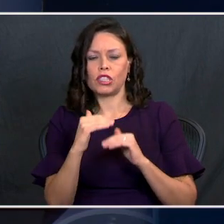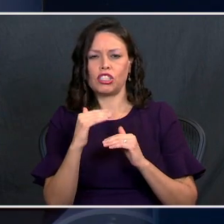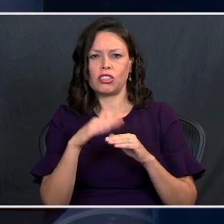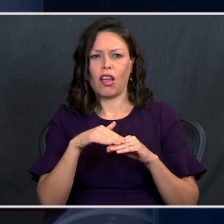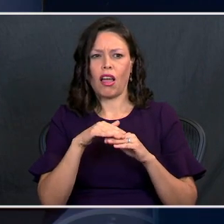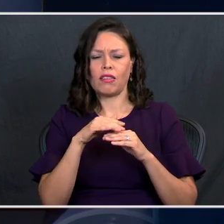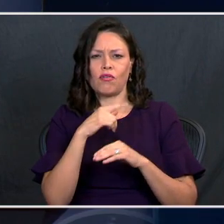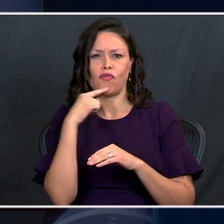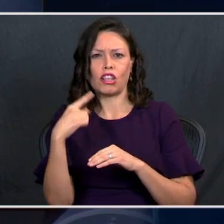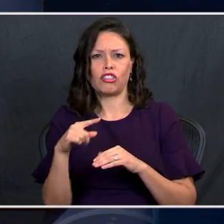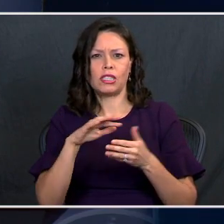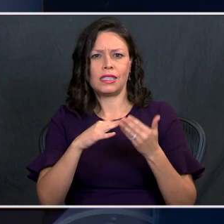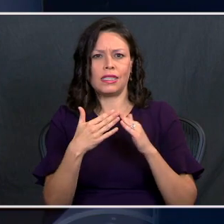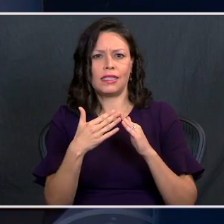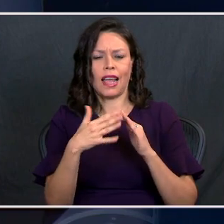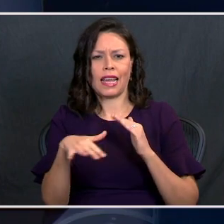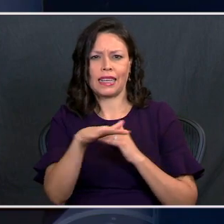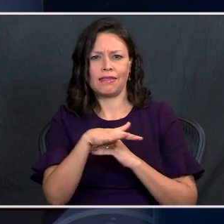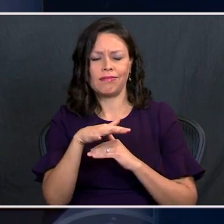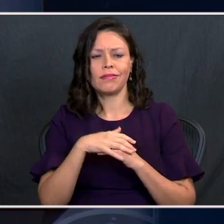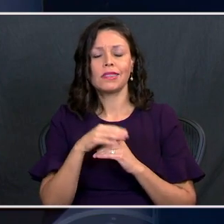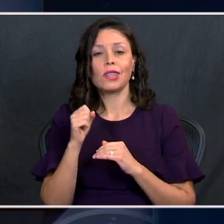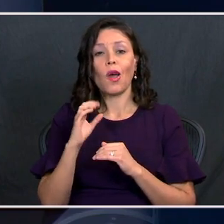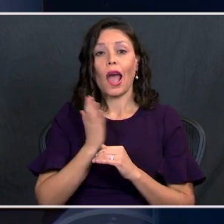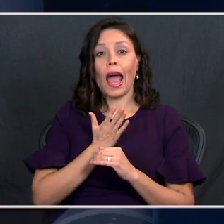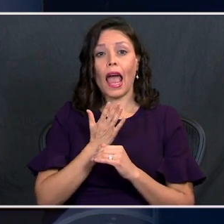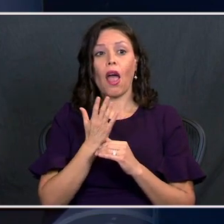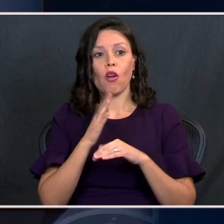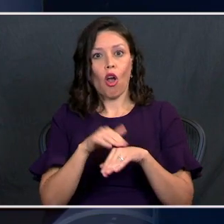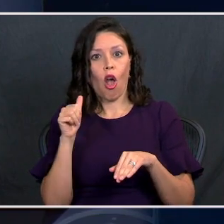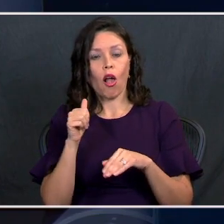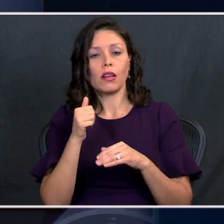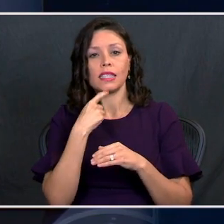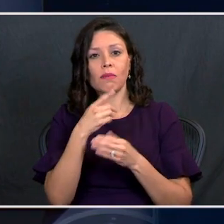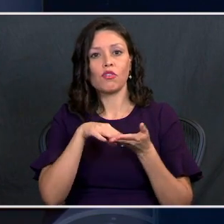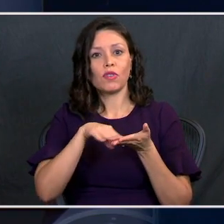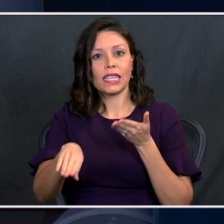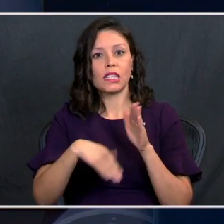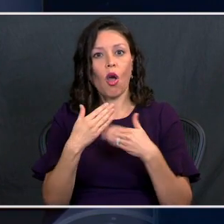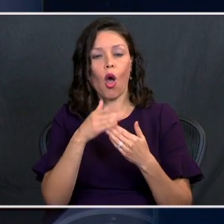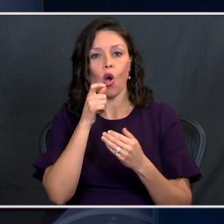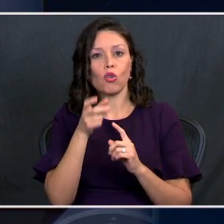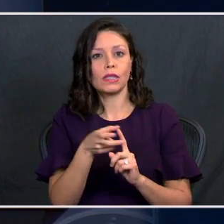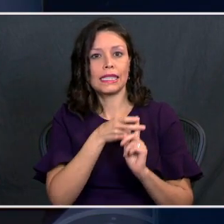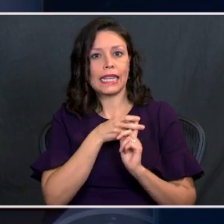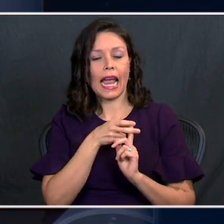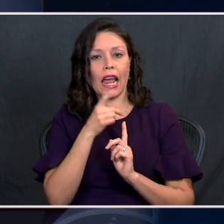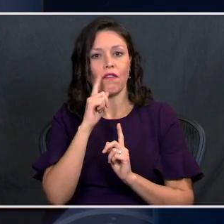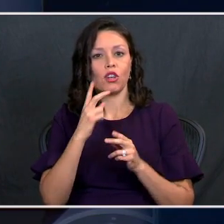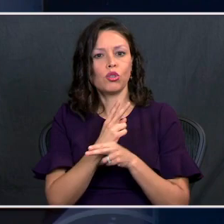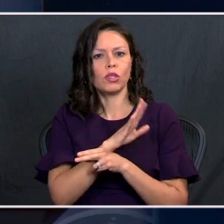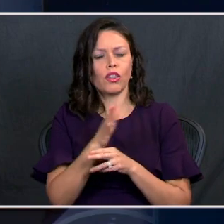So I'll just reiterate our call from here on Russian authorities to release all those detained for exercising their universal rights